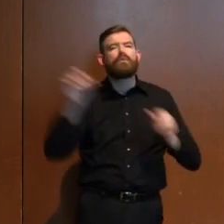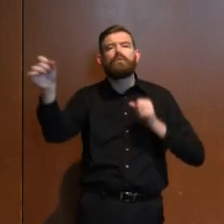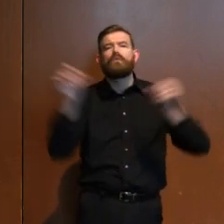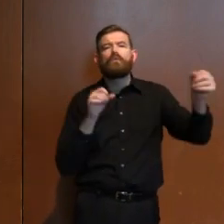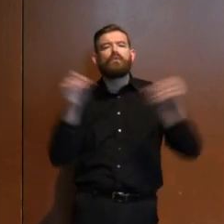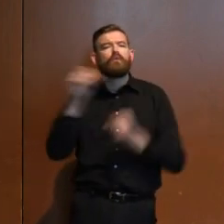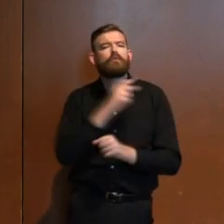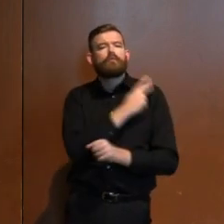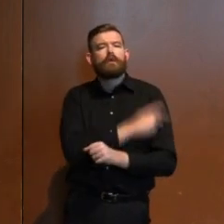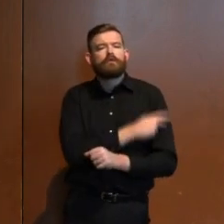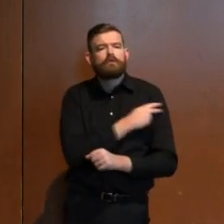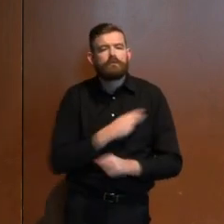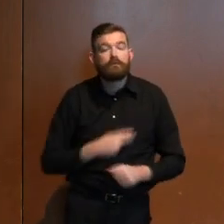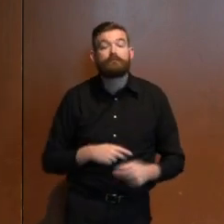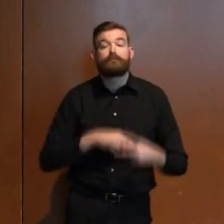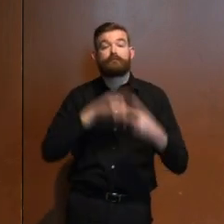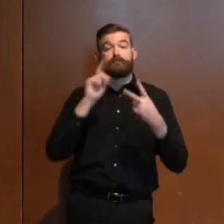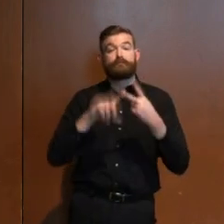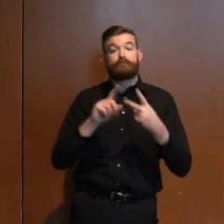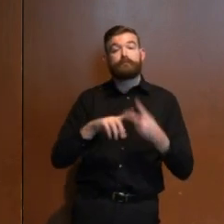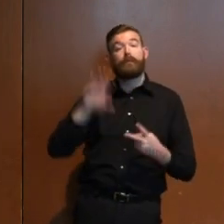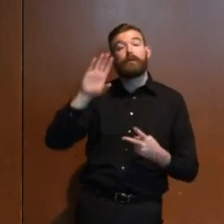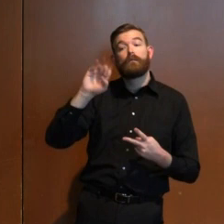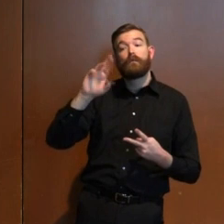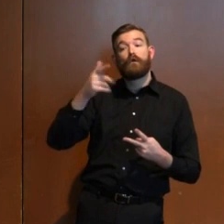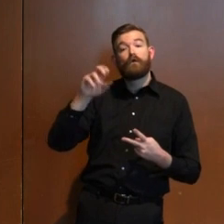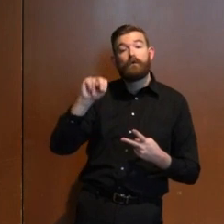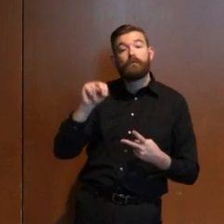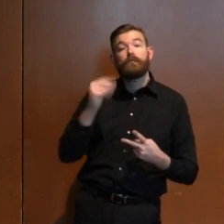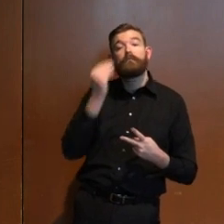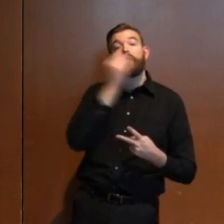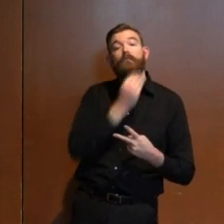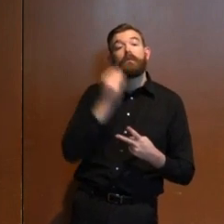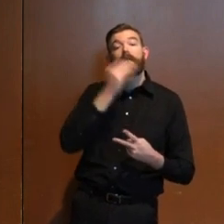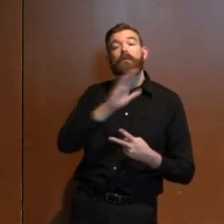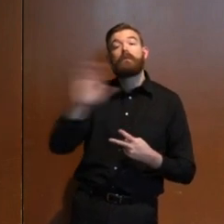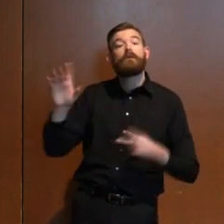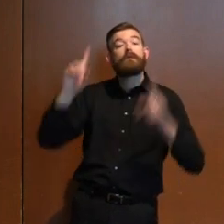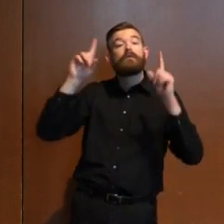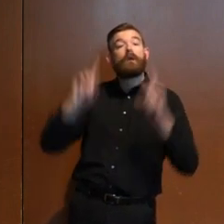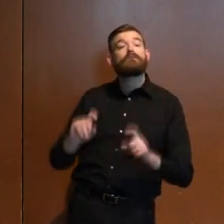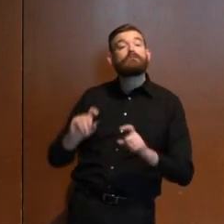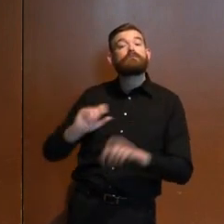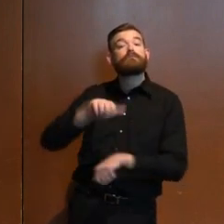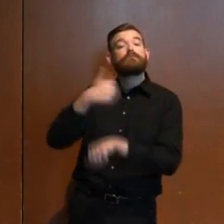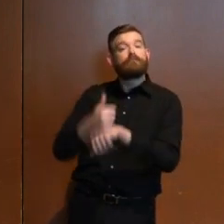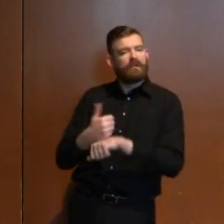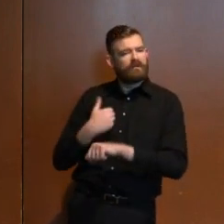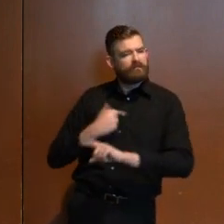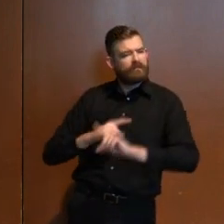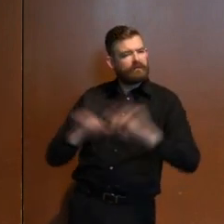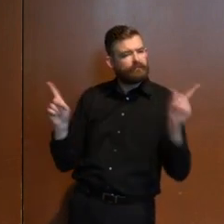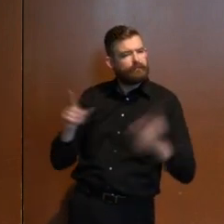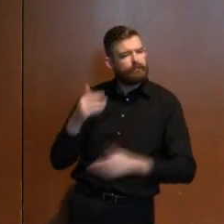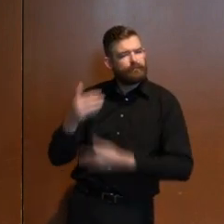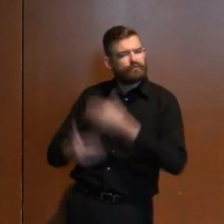CAN YOU ALSO EXPLAIN WHY SOME OF THESE TESTING SITES LIKE IN BOURGON AND MAMMOTH HAVE